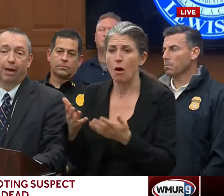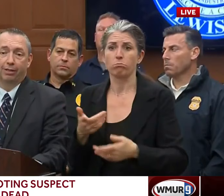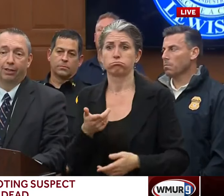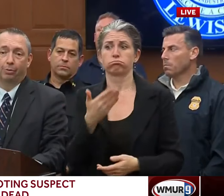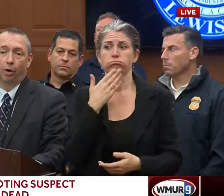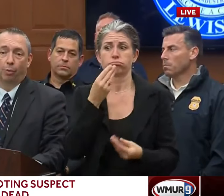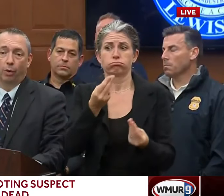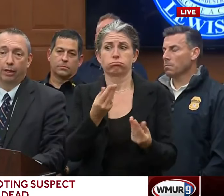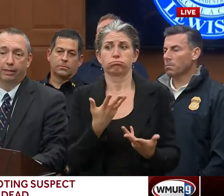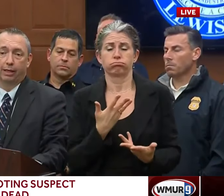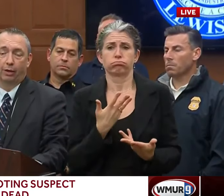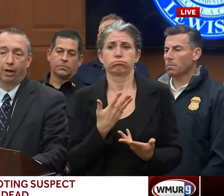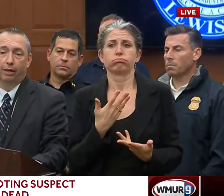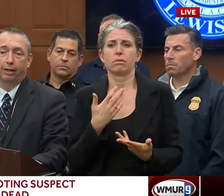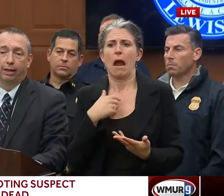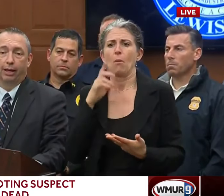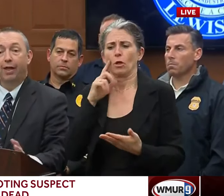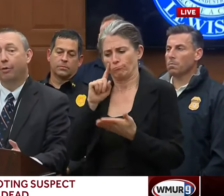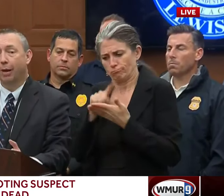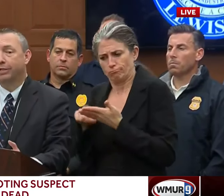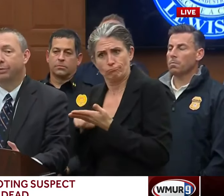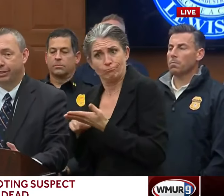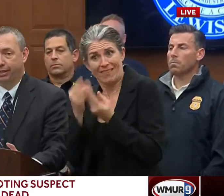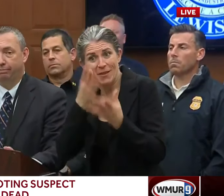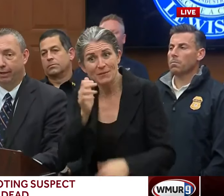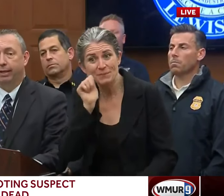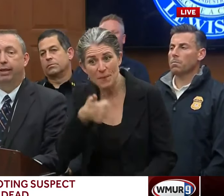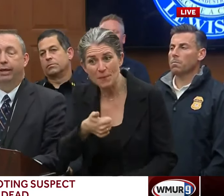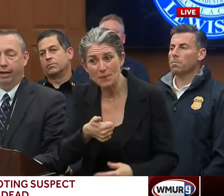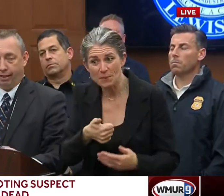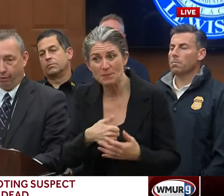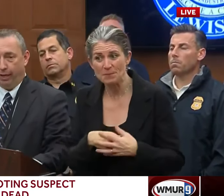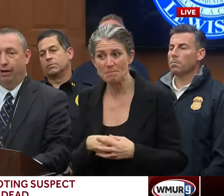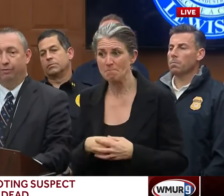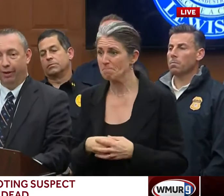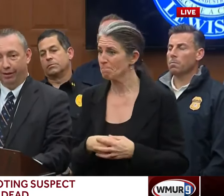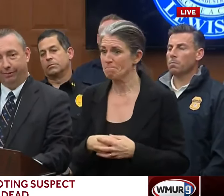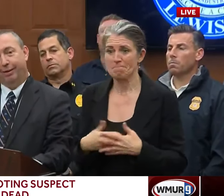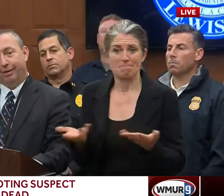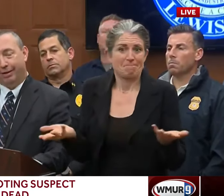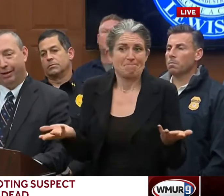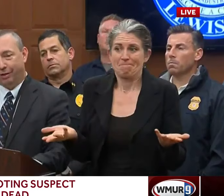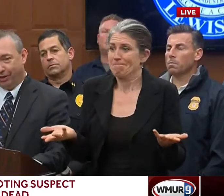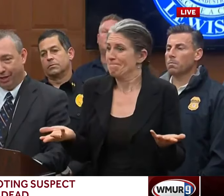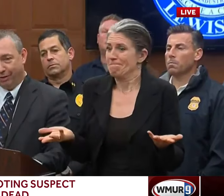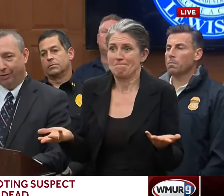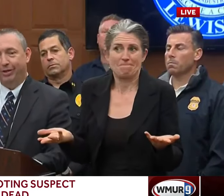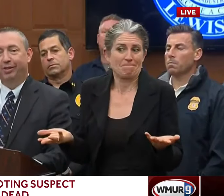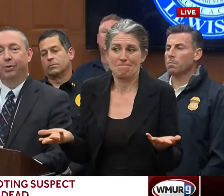CAN YEAH, I’M HAPPY TO TAKE A LOOK AT THAT INFORMATION AND HOPES THAT I CAN GET THAT BACK TO YOU TOMORROW MORNING AT 10:00.